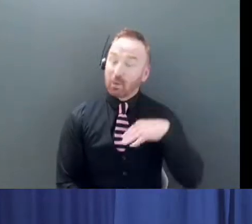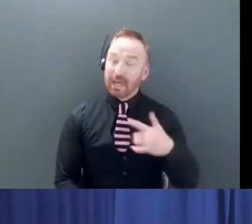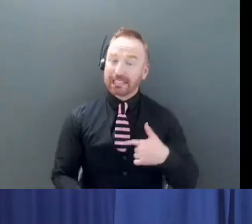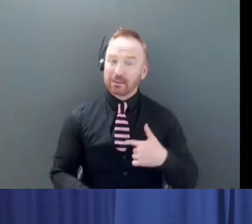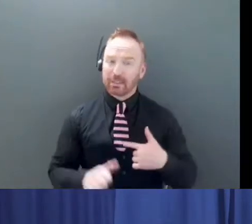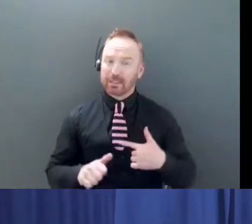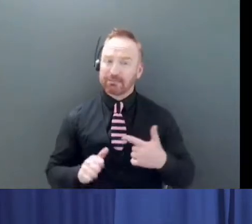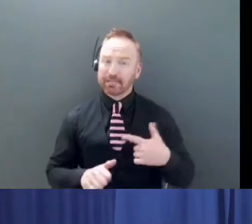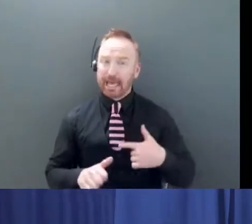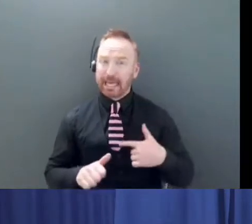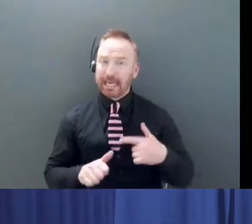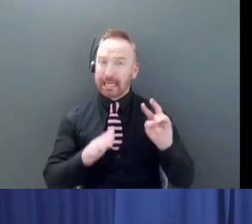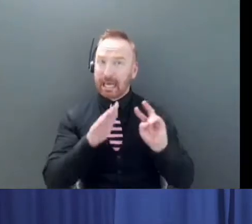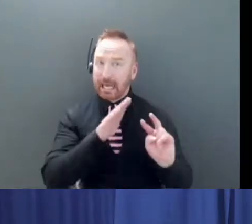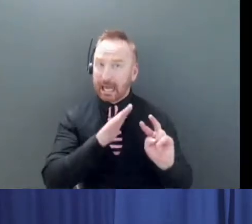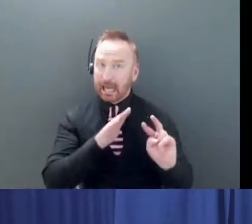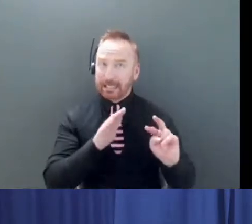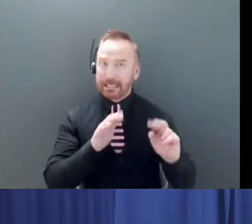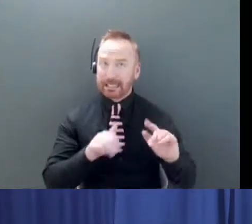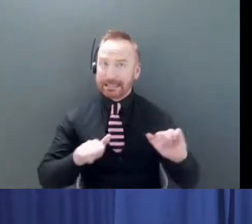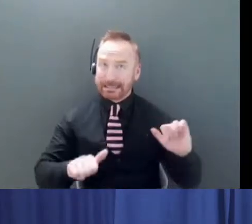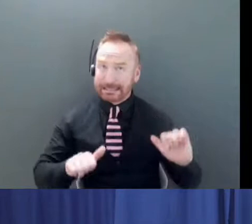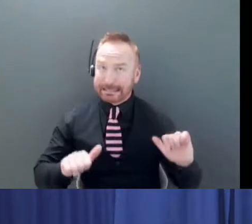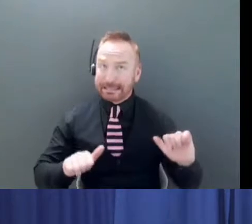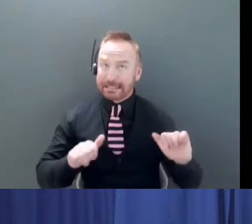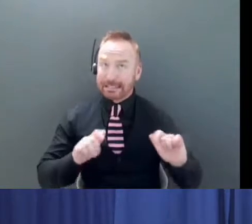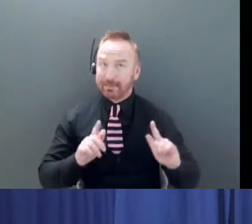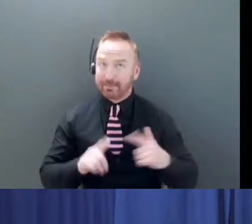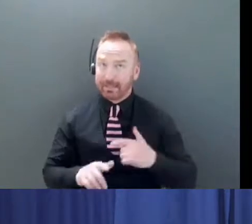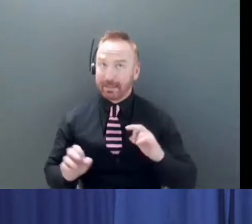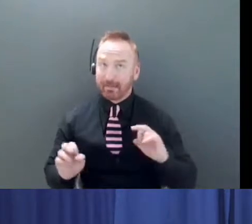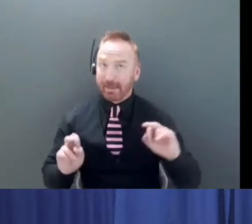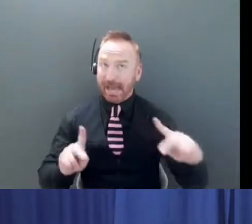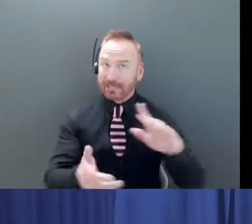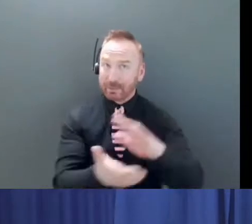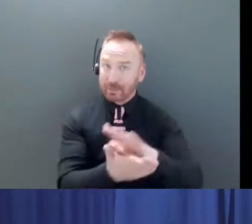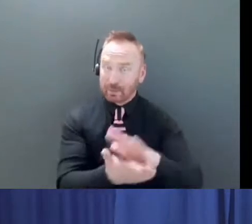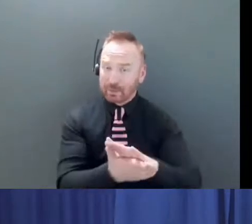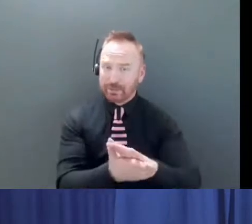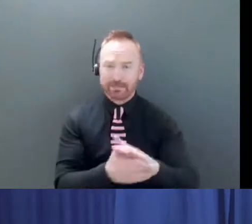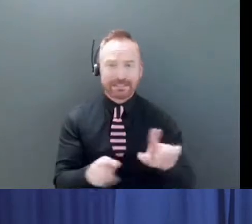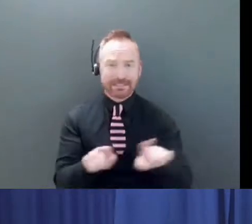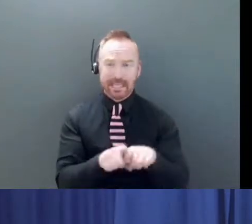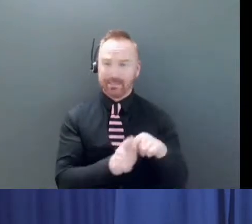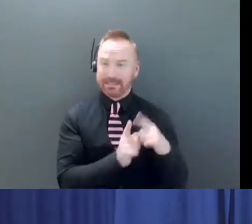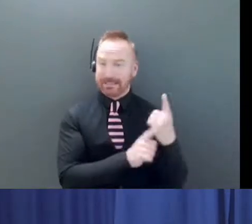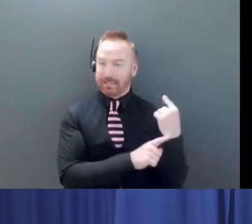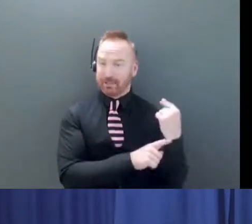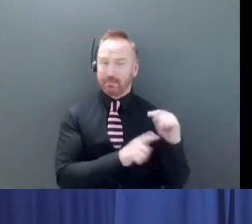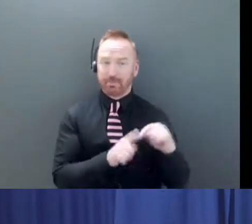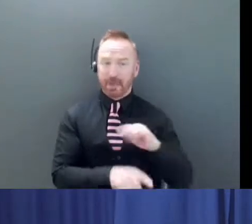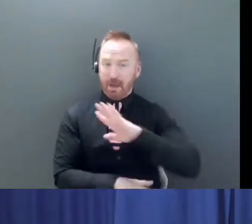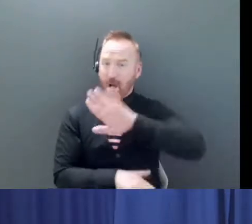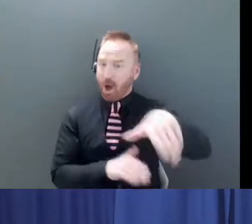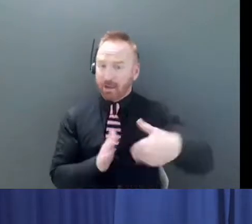And we are all watching the delta variant and know that